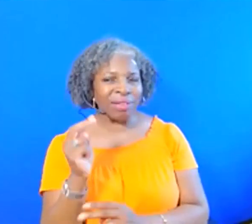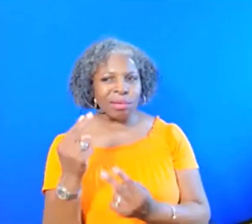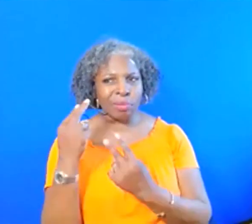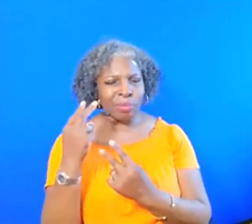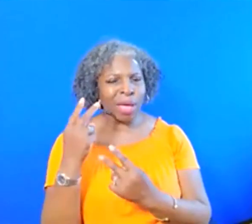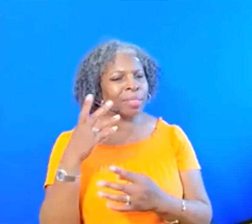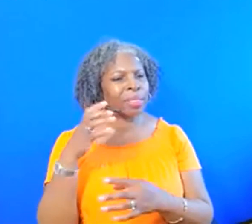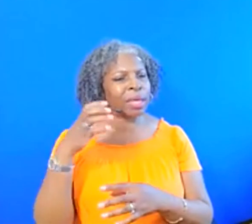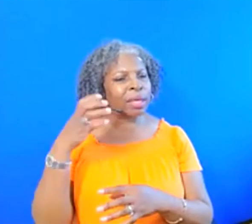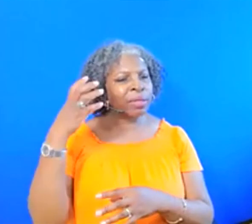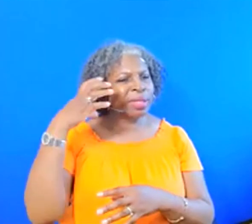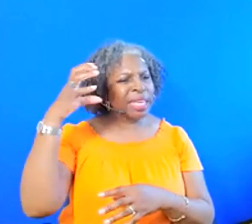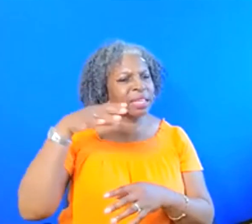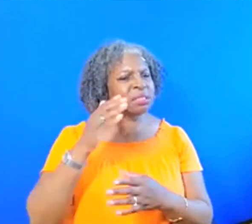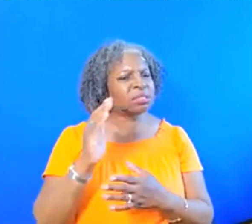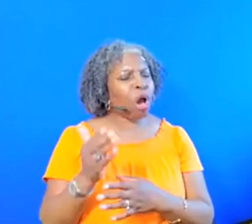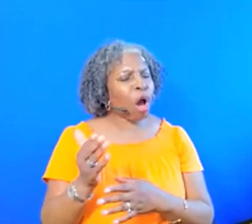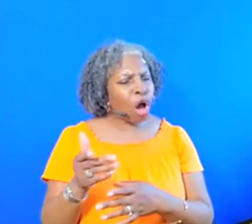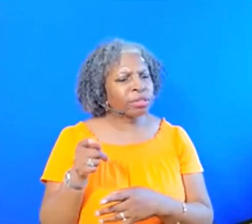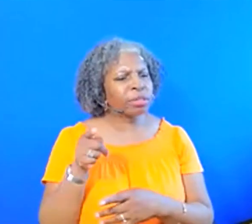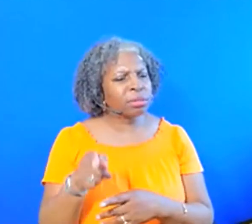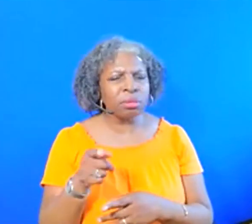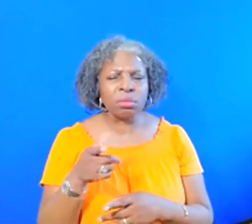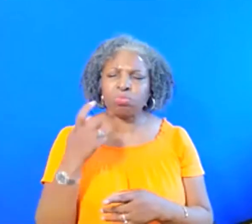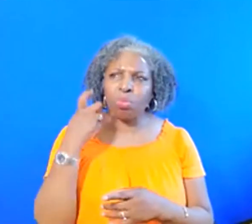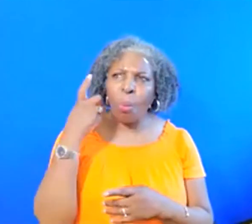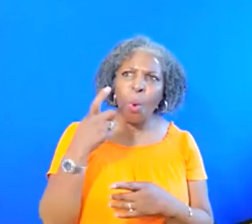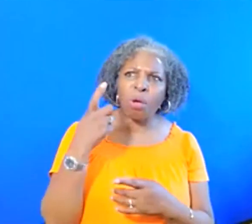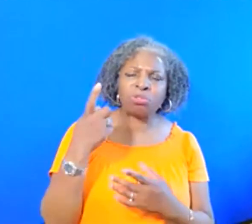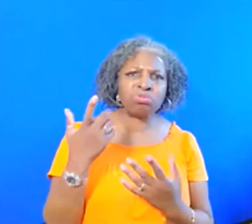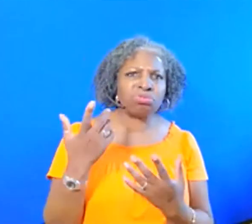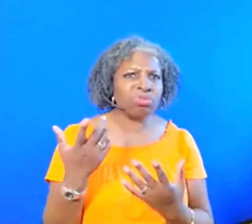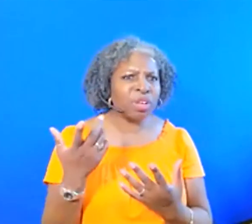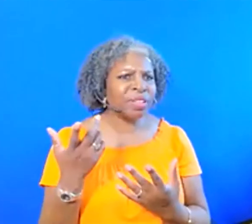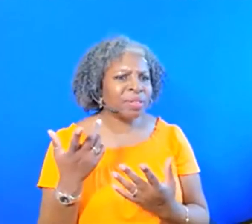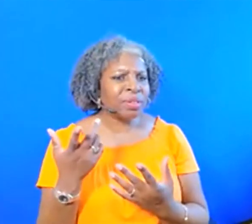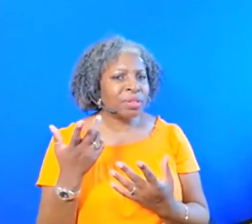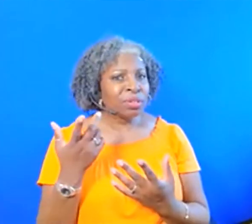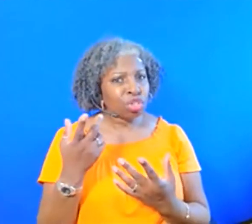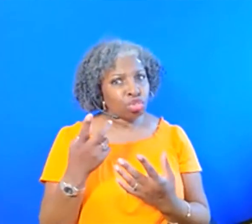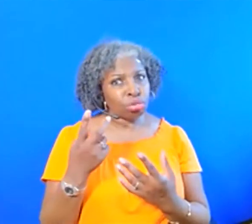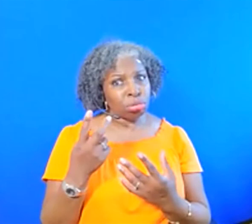I think that's what it was. And I was wondering whether or not like, actually, did you look further back and see what it was before that?